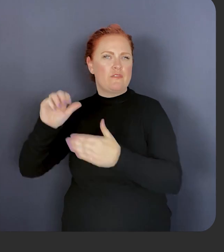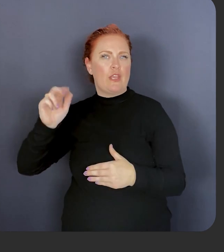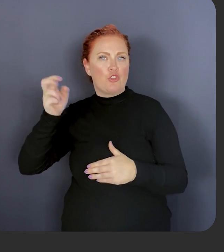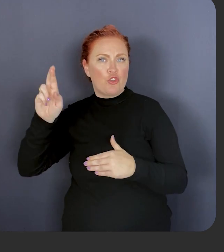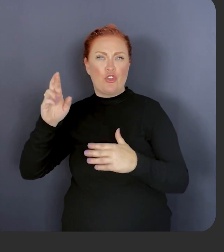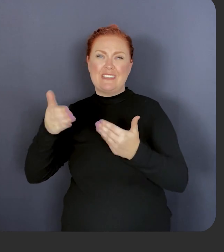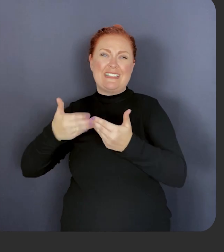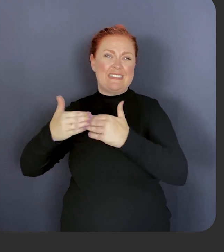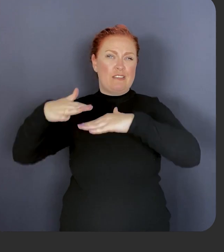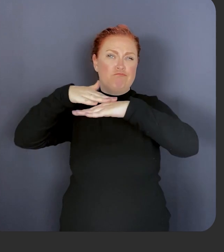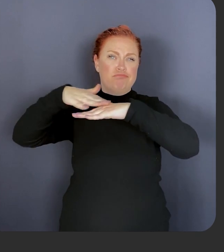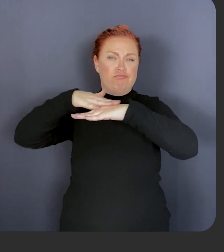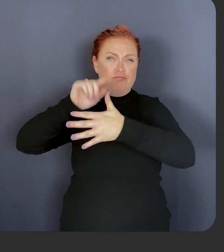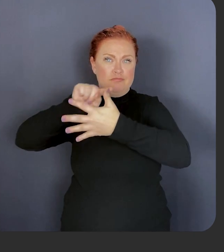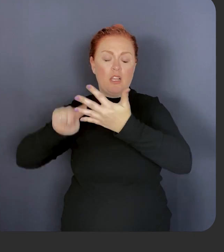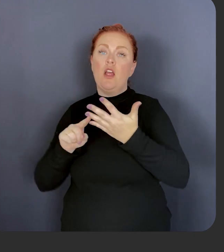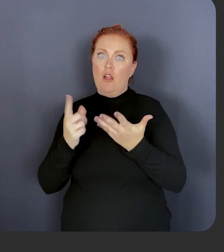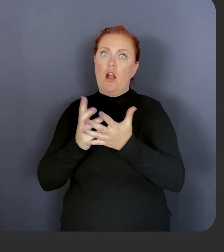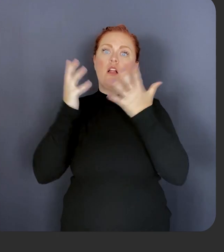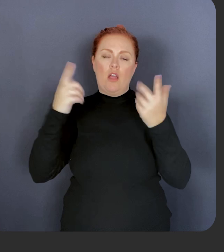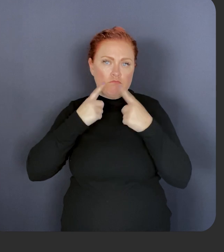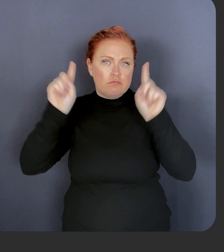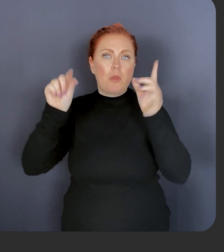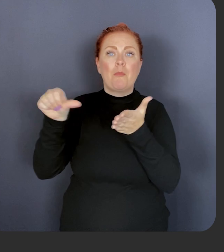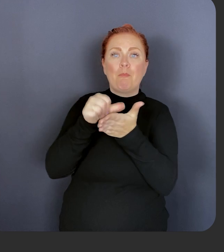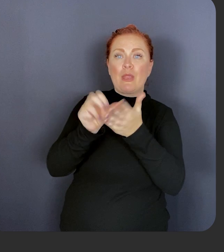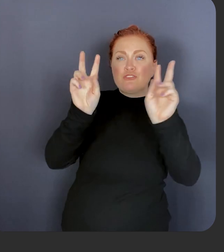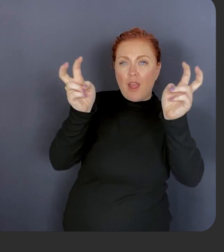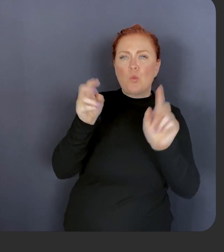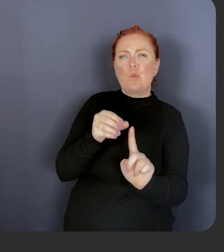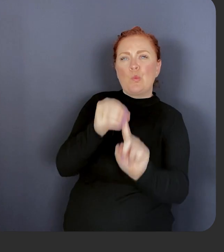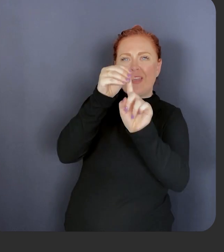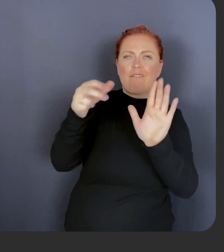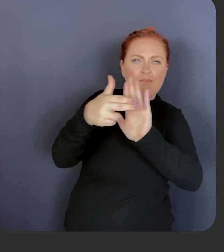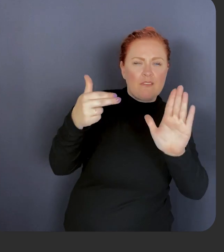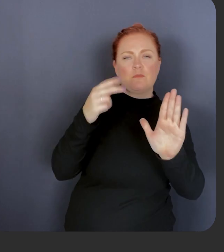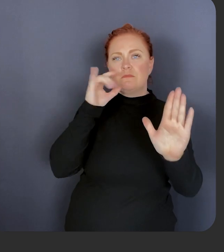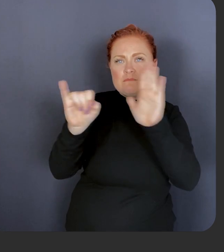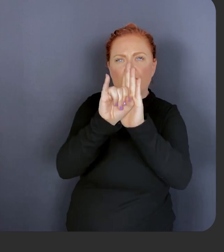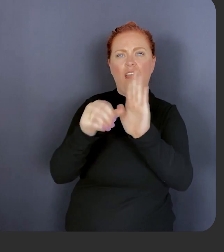And we've done a lot, to be clear. We've done page titles, uniquely,